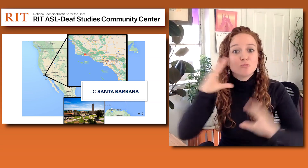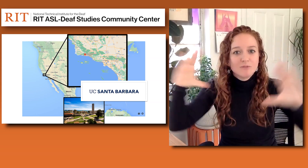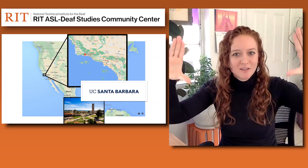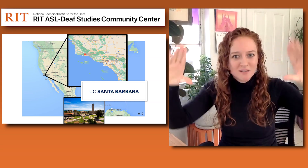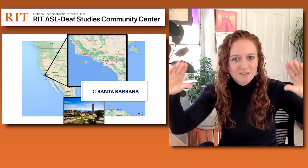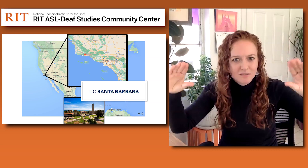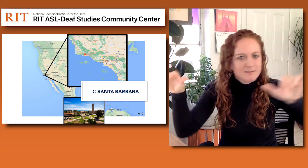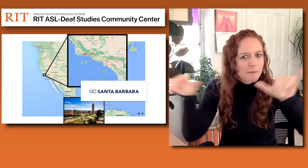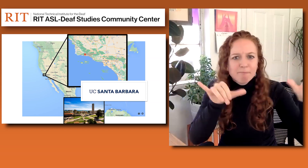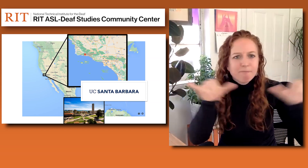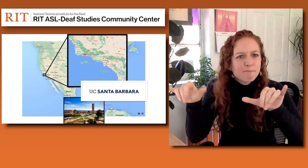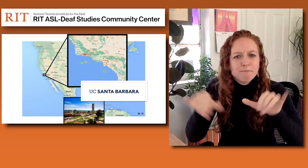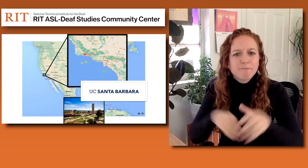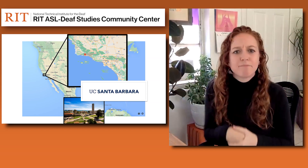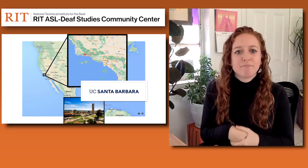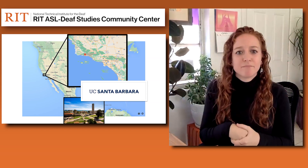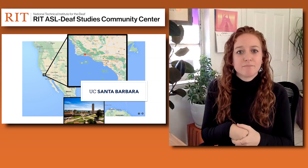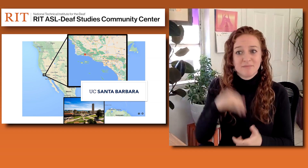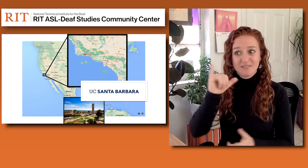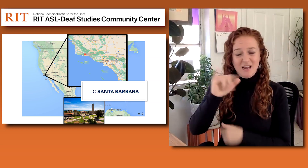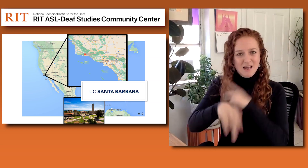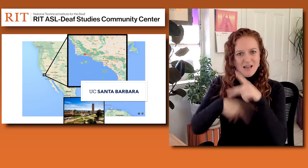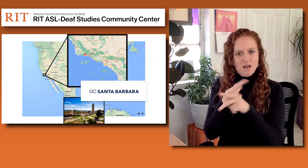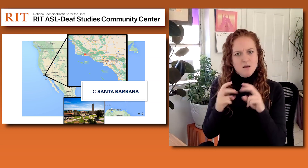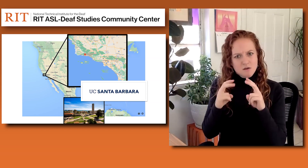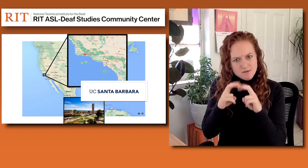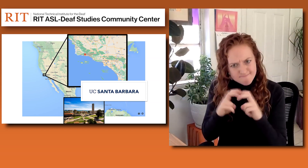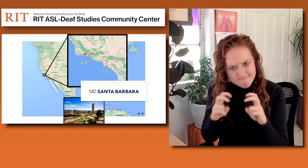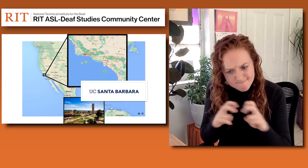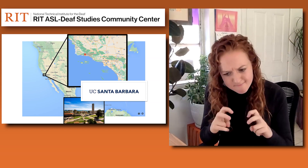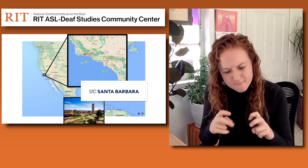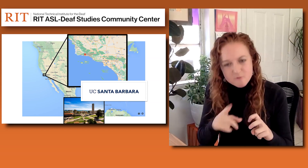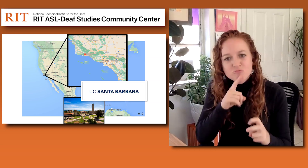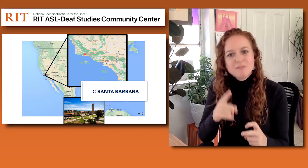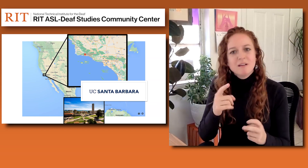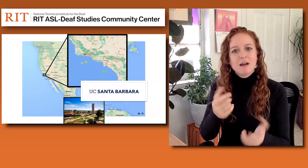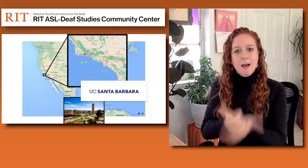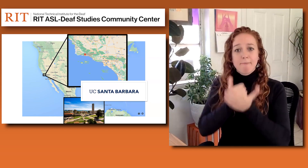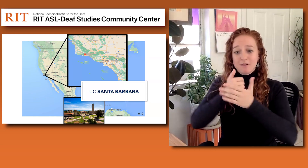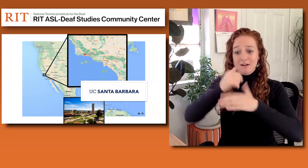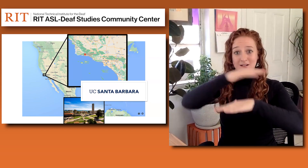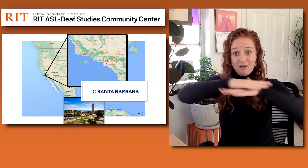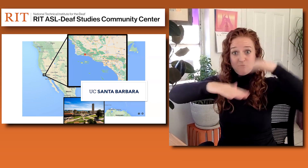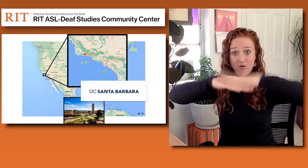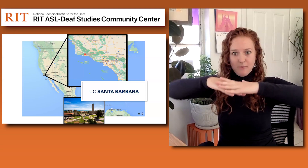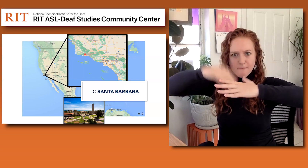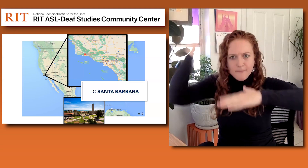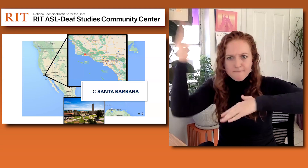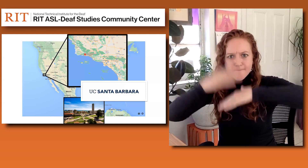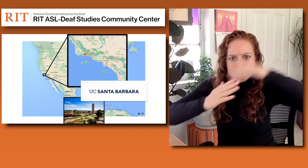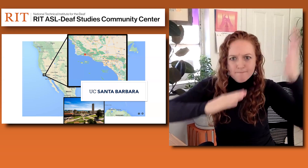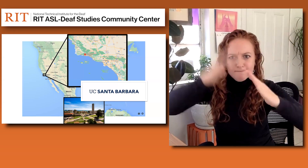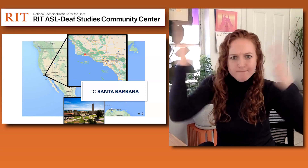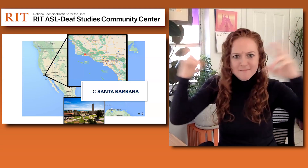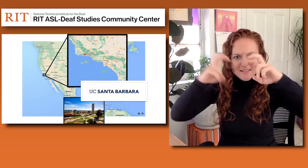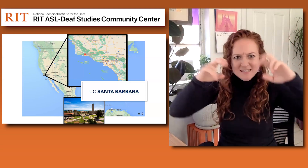But, yes, the ability to take it all in is diminished, as it is for deaf people. So we always have